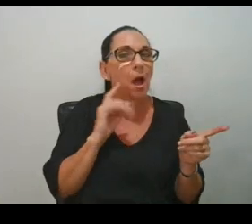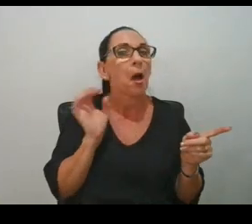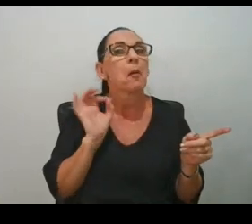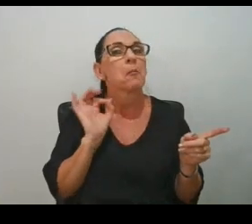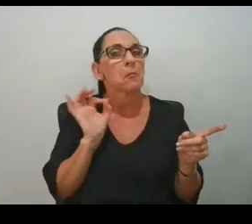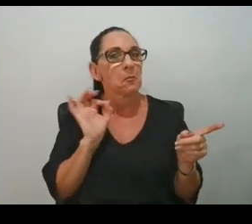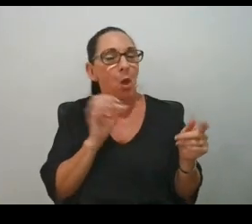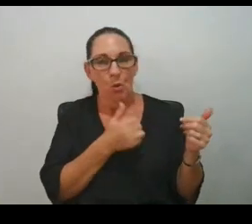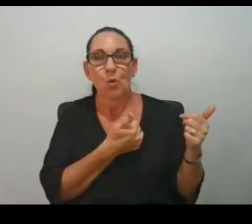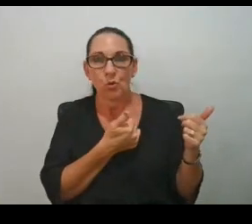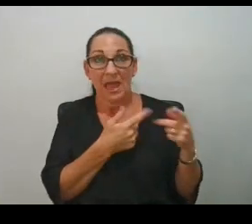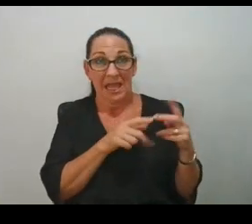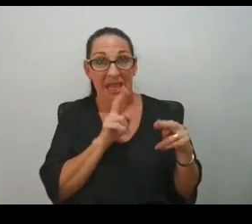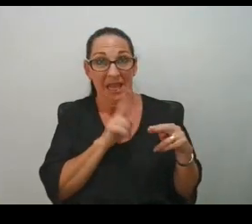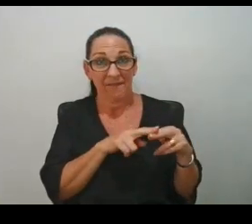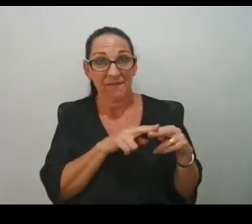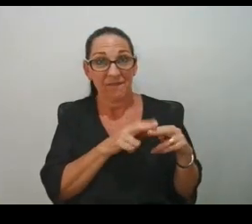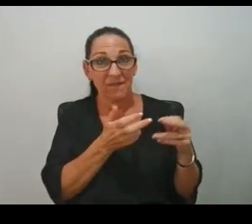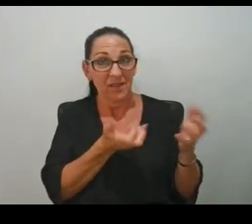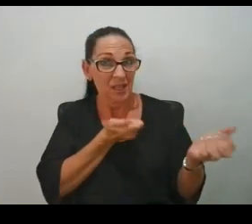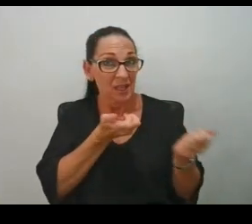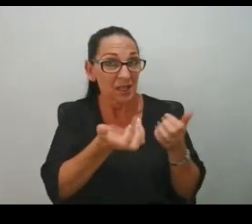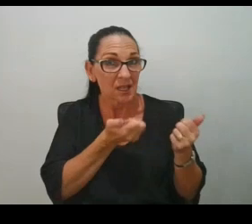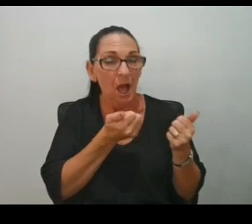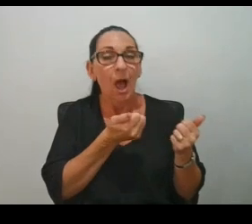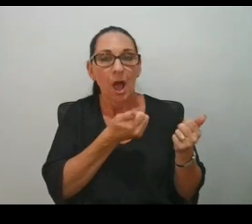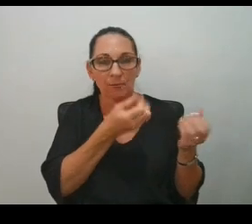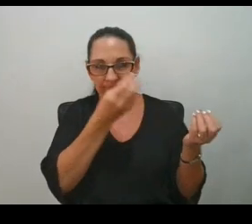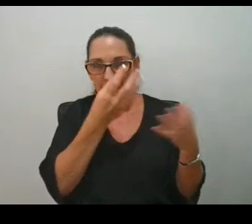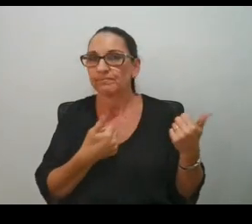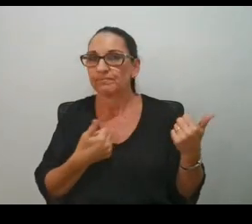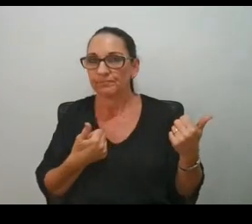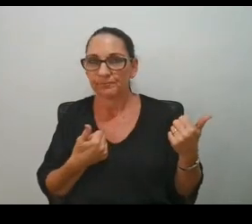do have a question you can pop it through but the means test is only one part of the story